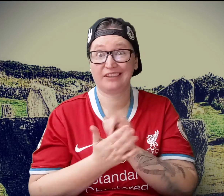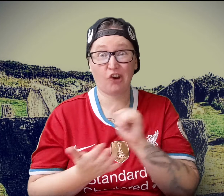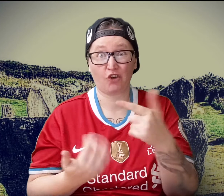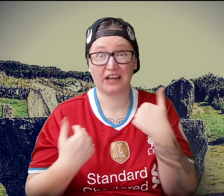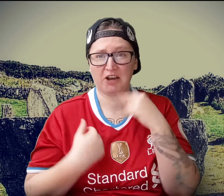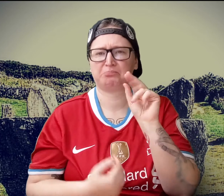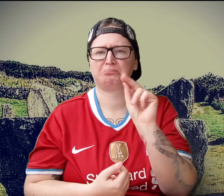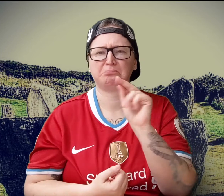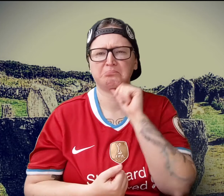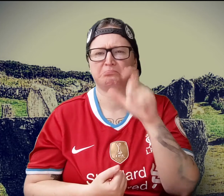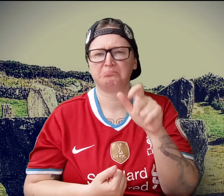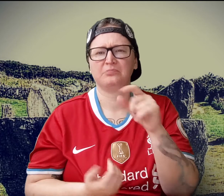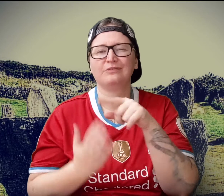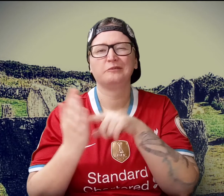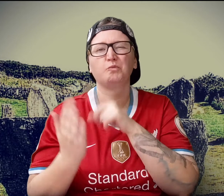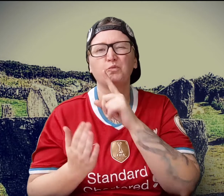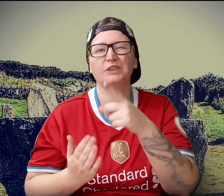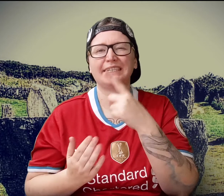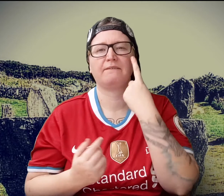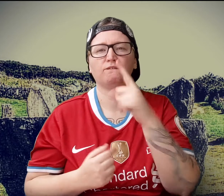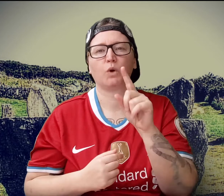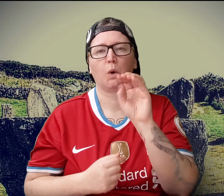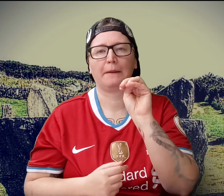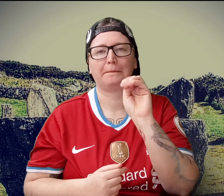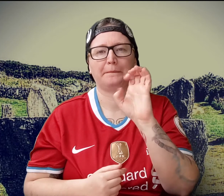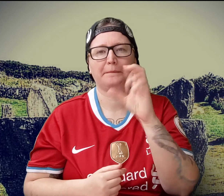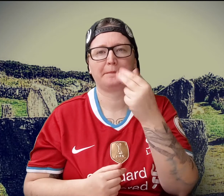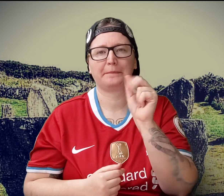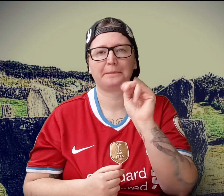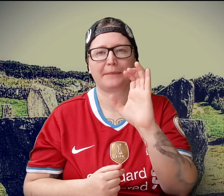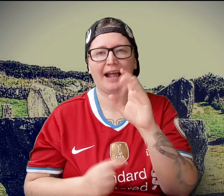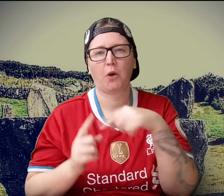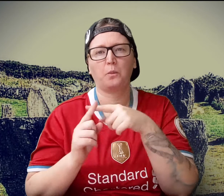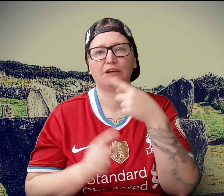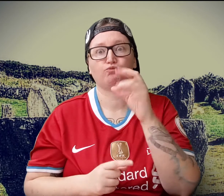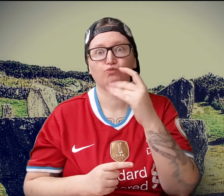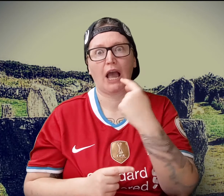and it's not that you only have a list and that's all you have you have what's called